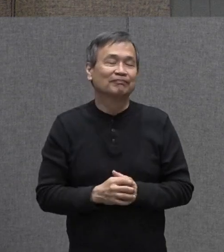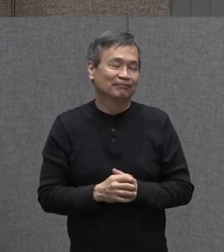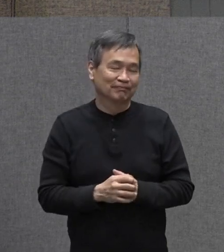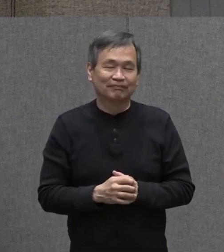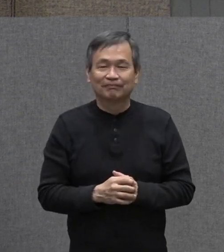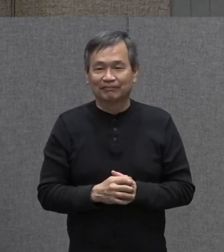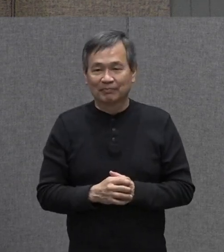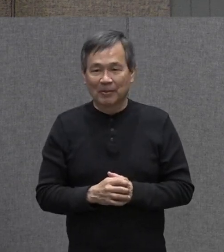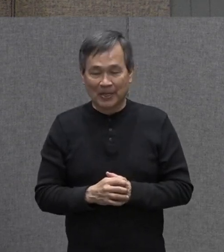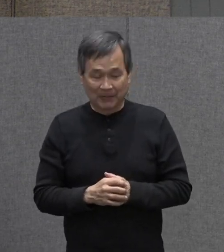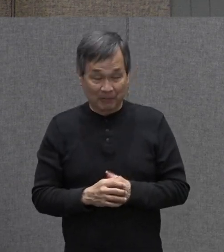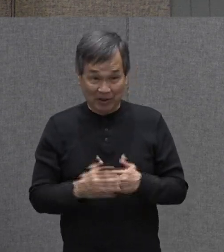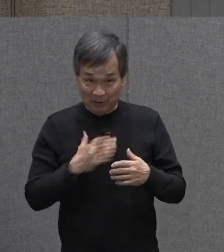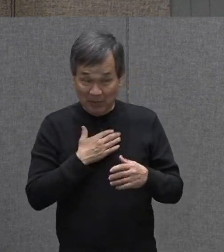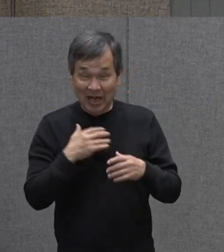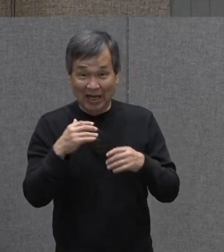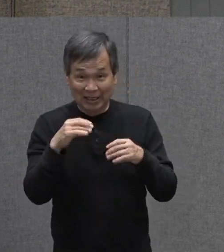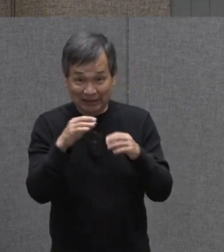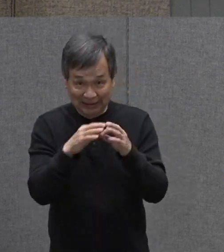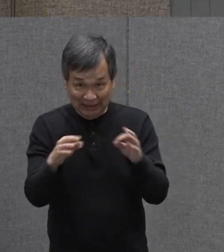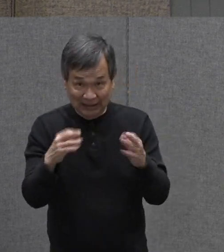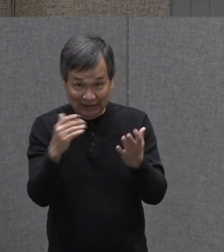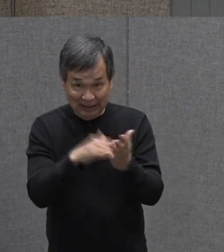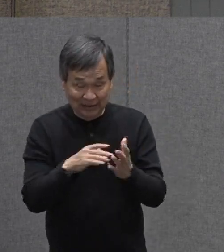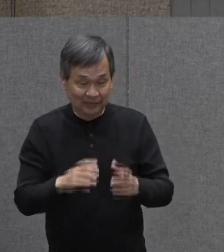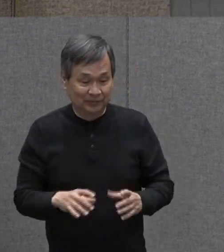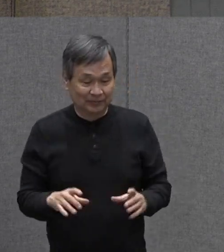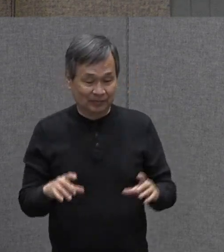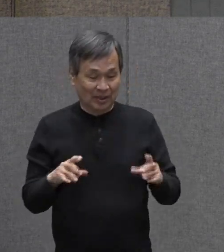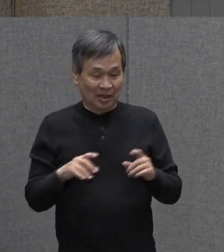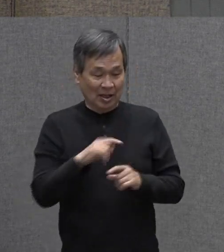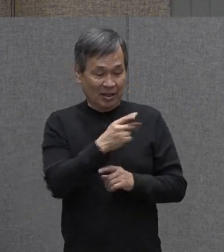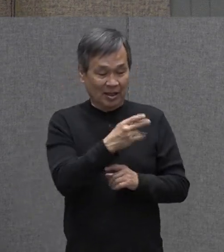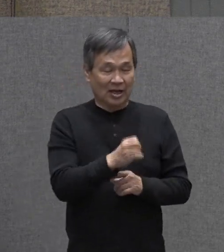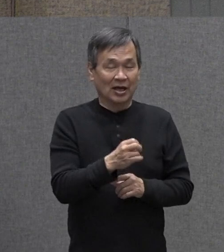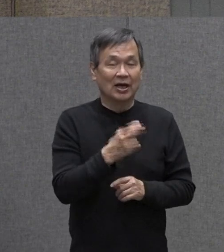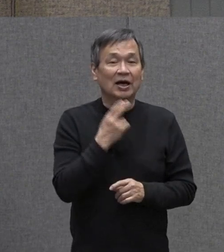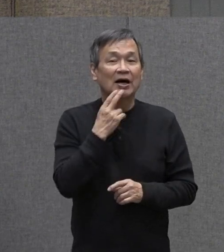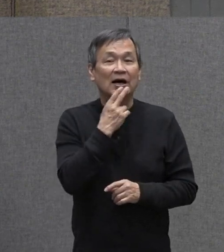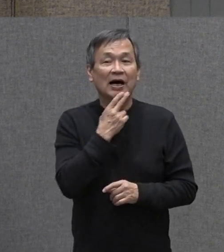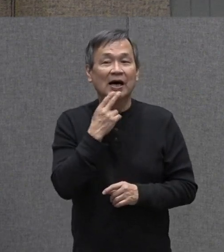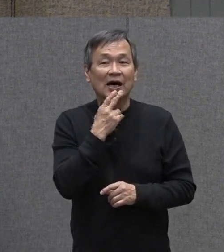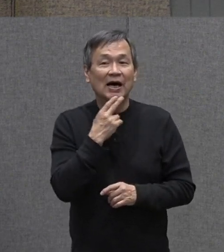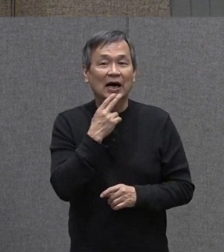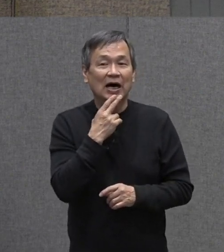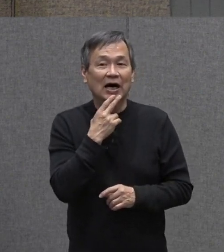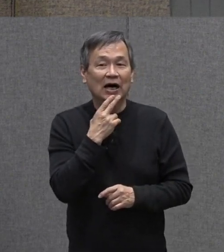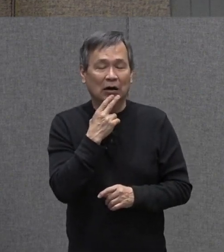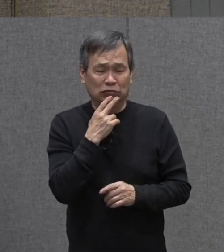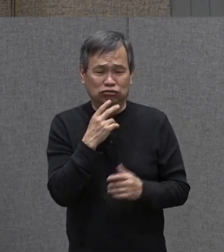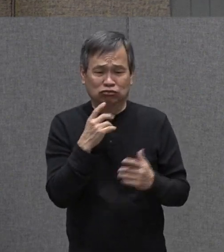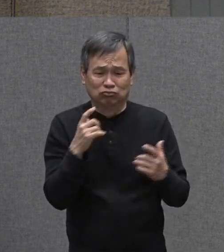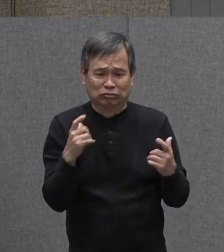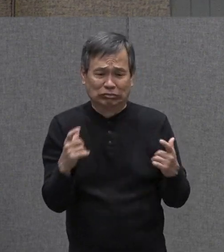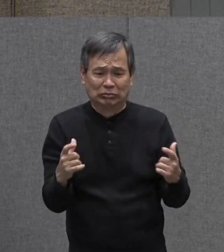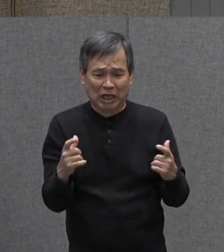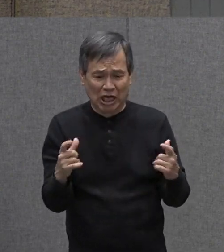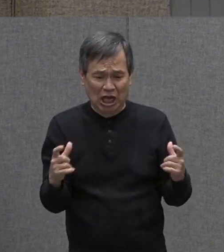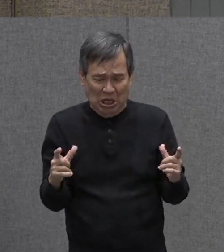If I use my sentence frame, the (gasps) it doesn't even fit on the line. The honeydew is,